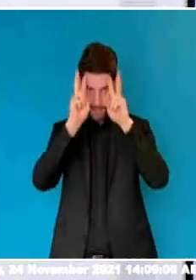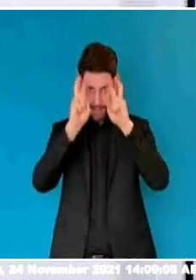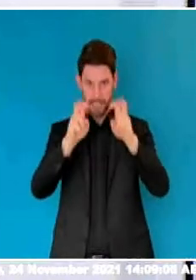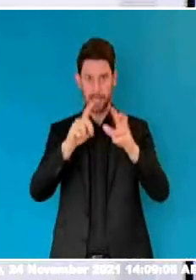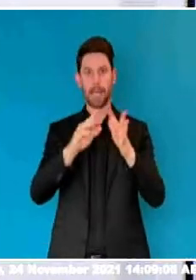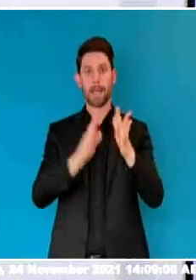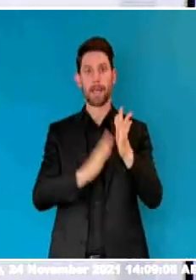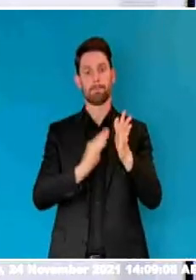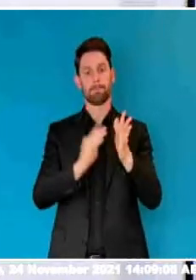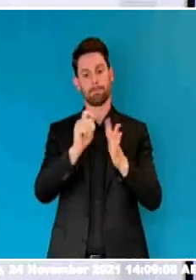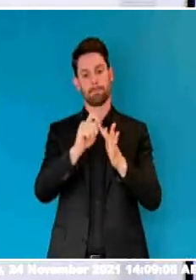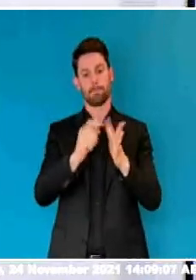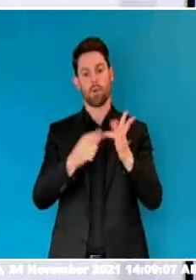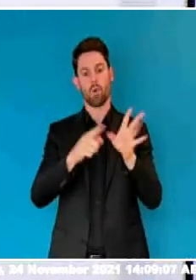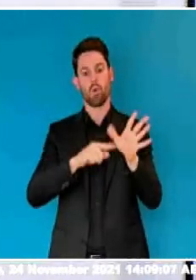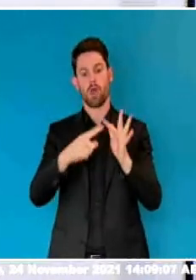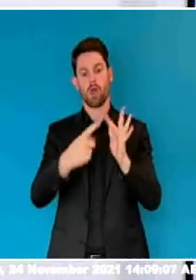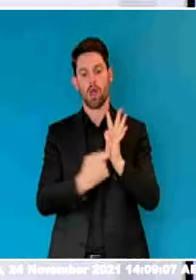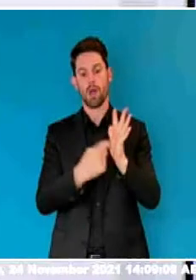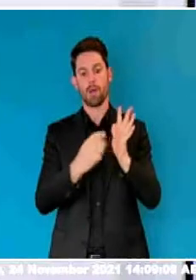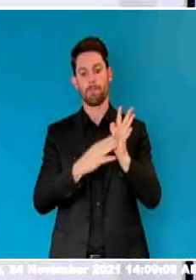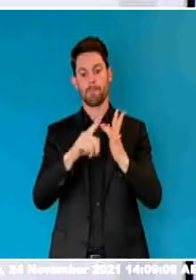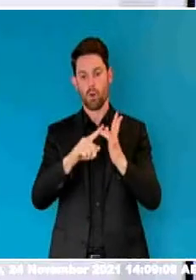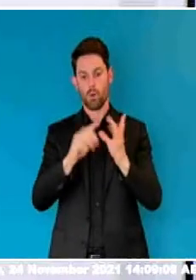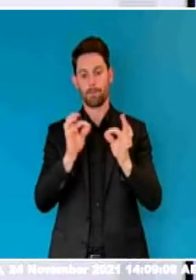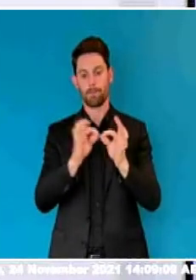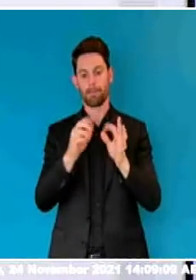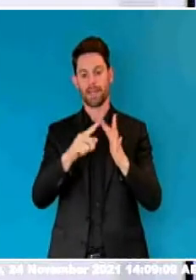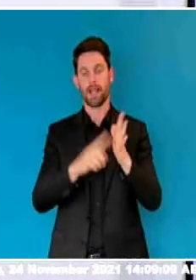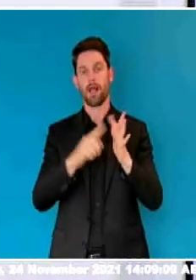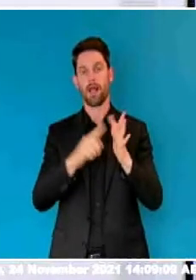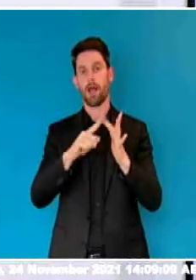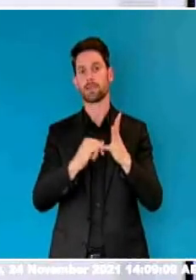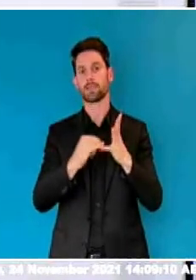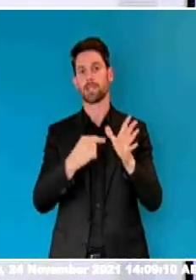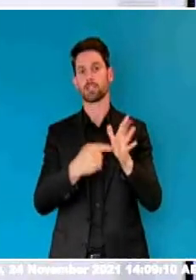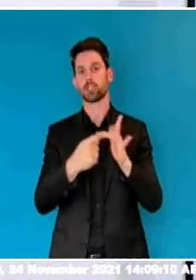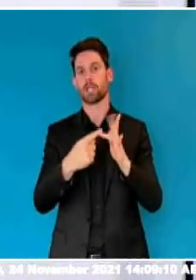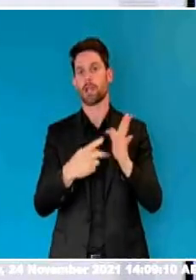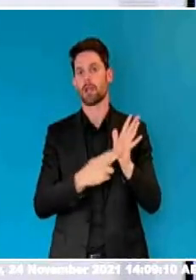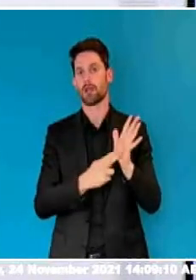Project that we've just looked at, how has that assisted in developing the work for